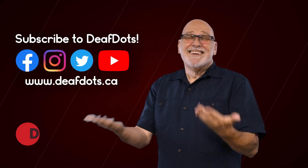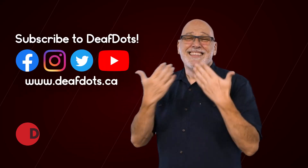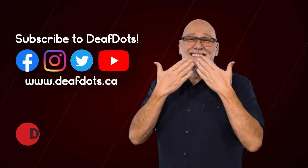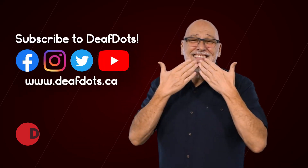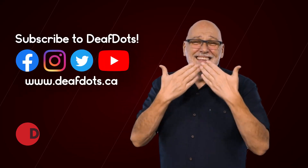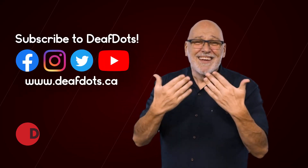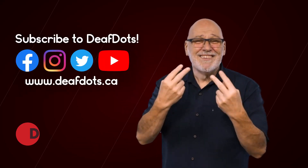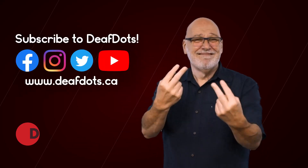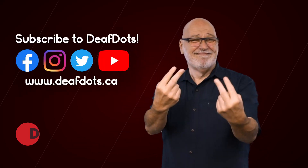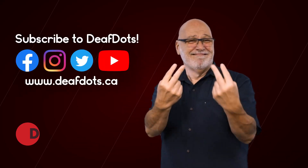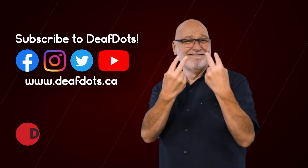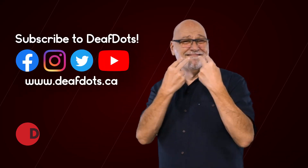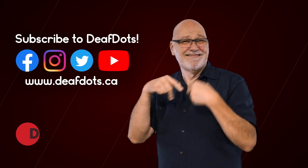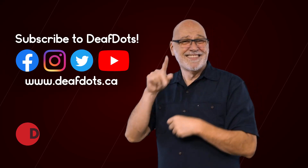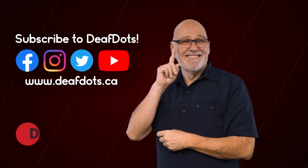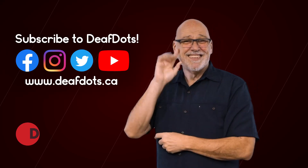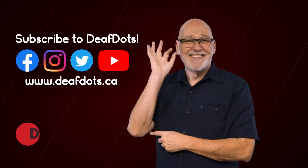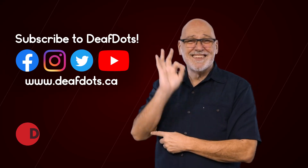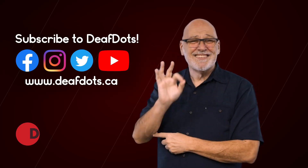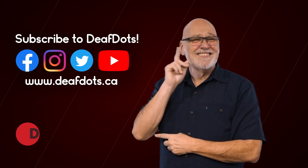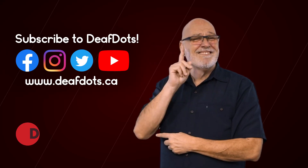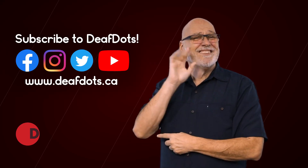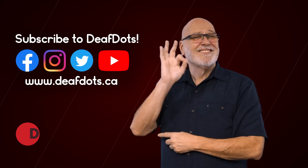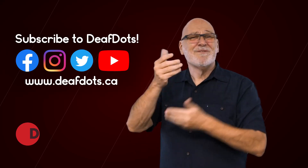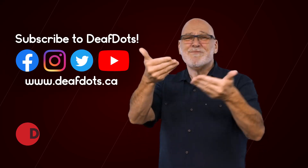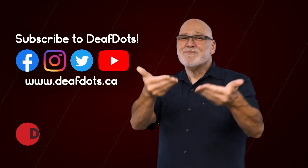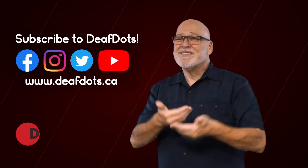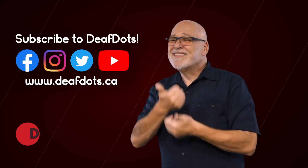Thank you for watching this report.